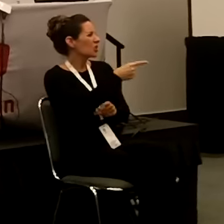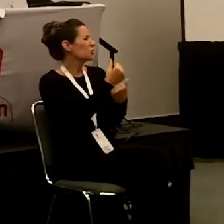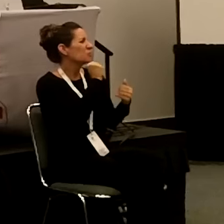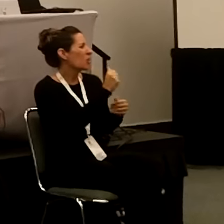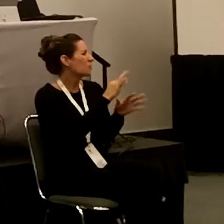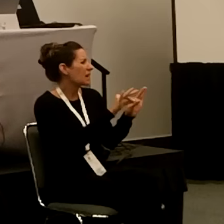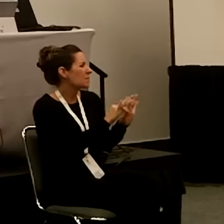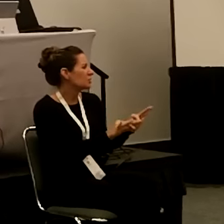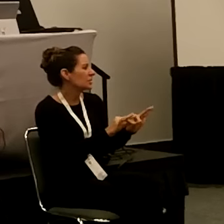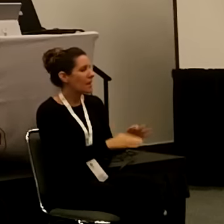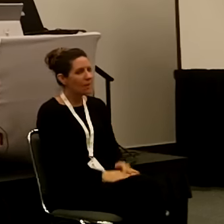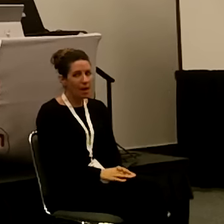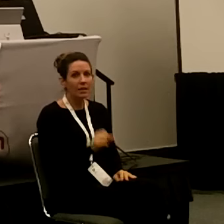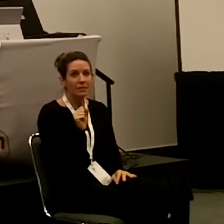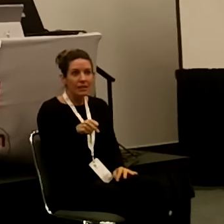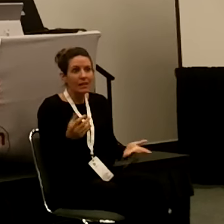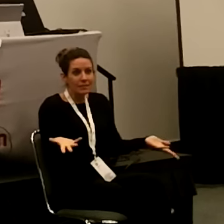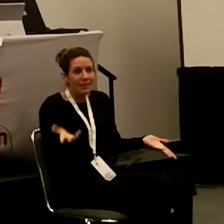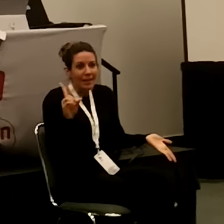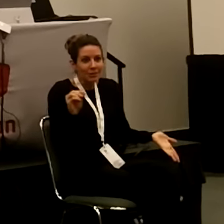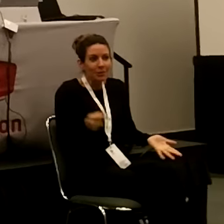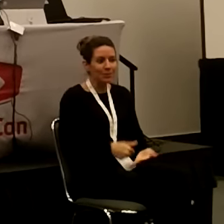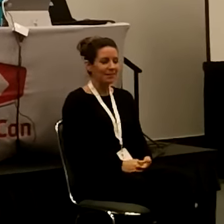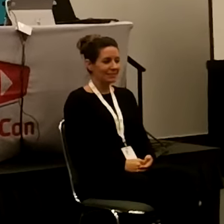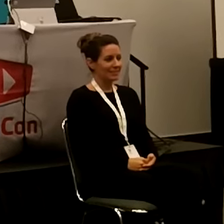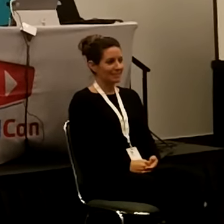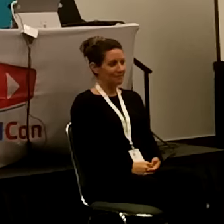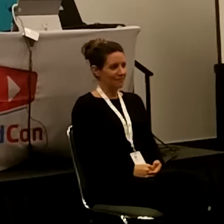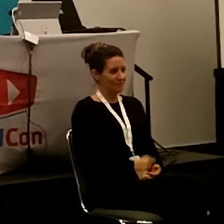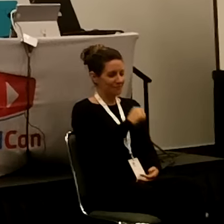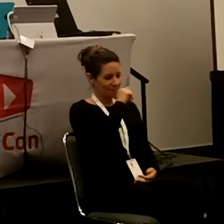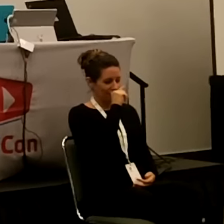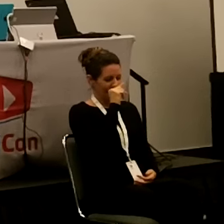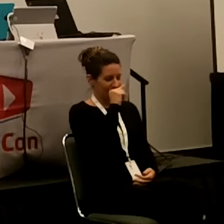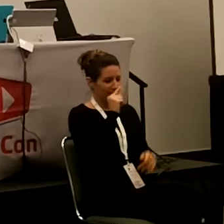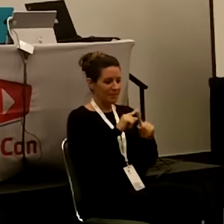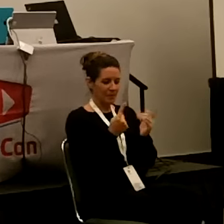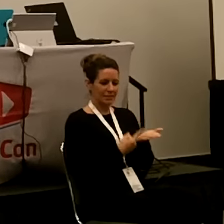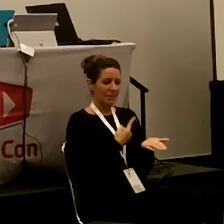And I'm like, "Read the info box." But yeah, sometimes it doesn't show up,